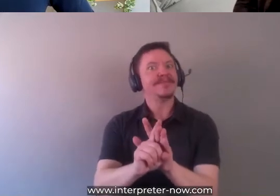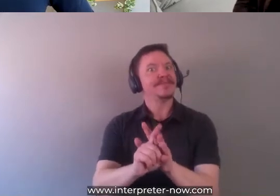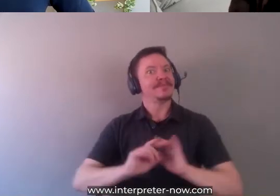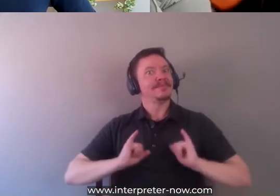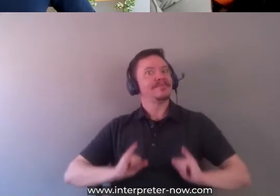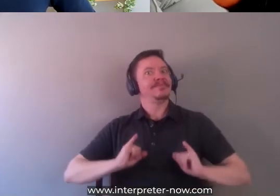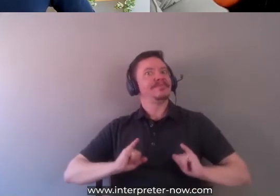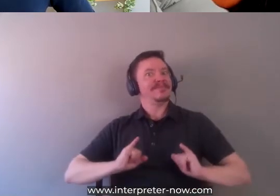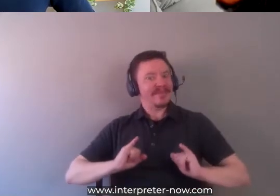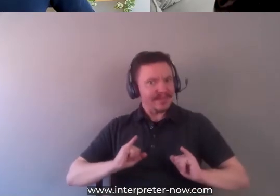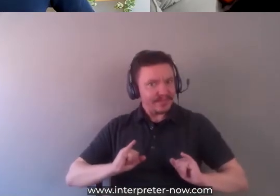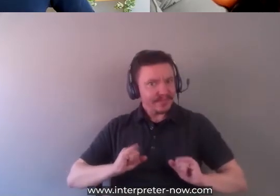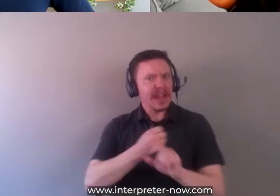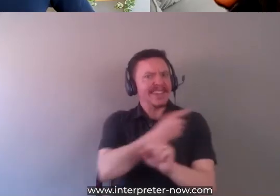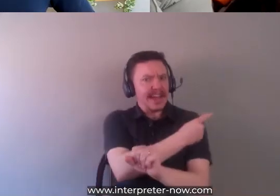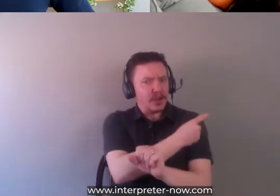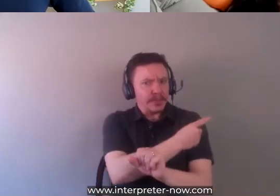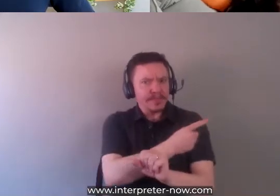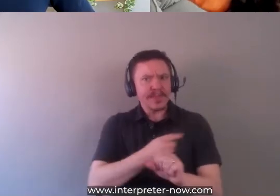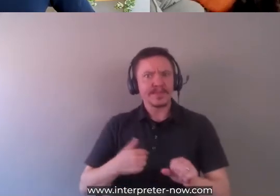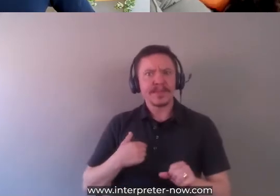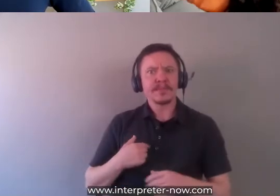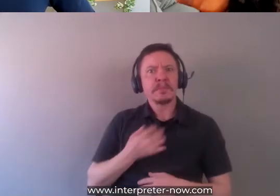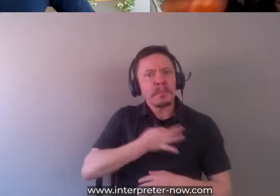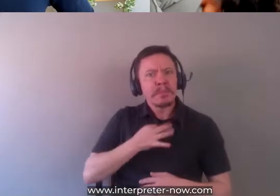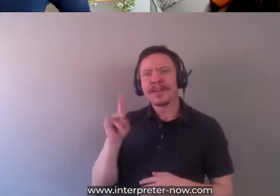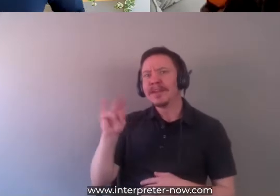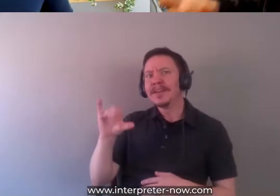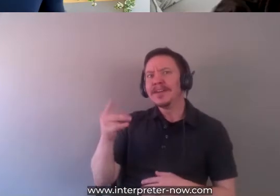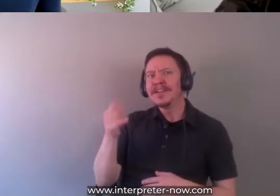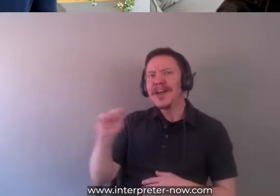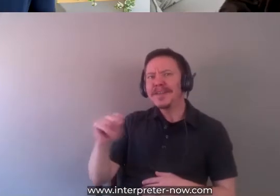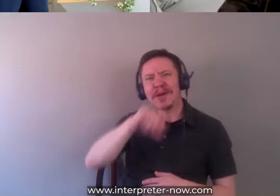Sidenote: I kind of want to know when her next concerts are, and I am certain that we